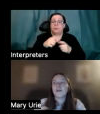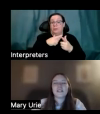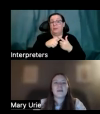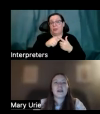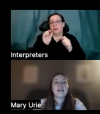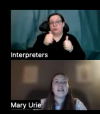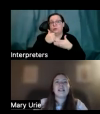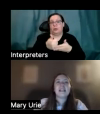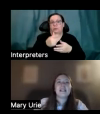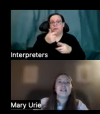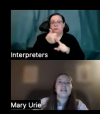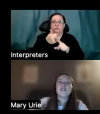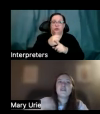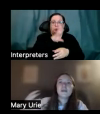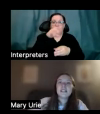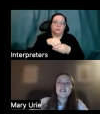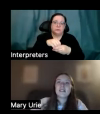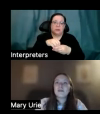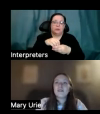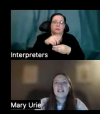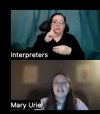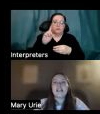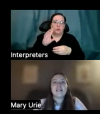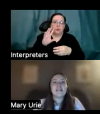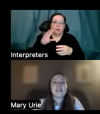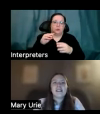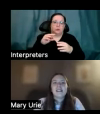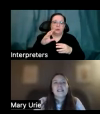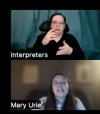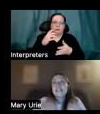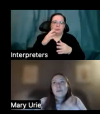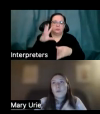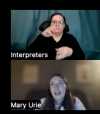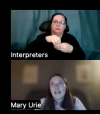participate in contributing to the community. And in this way,